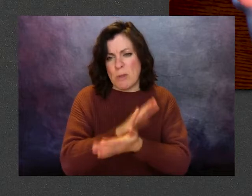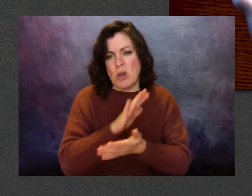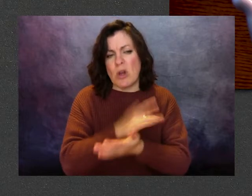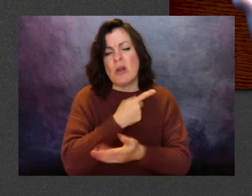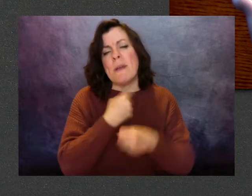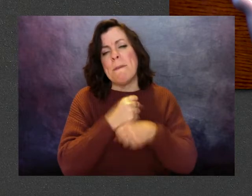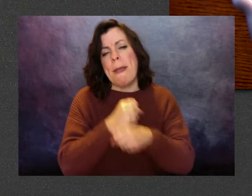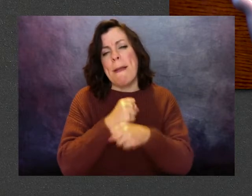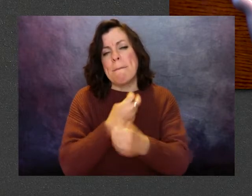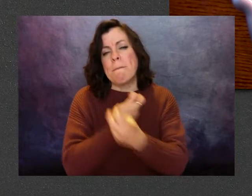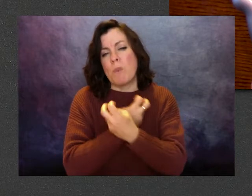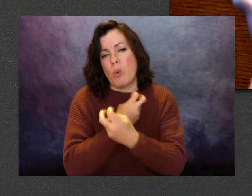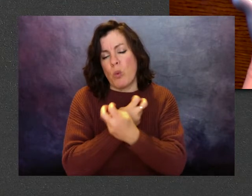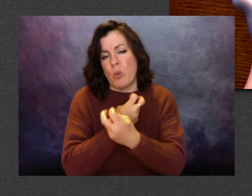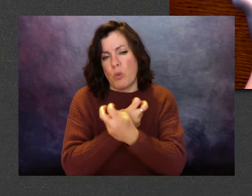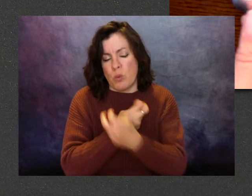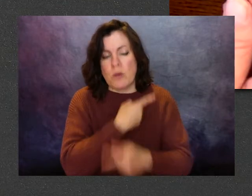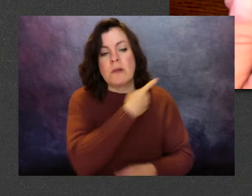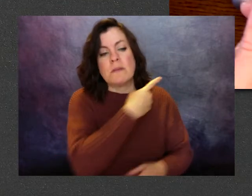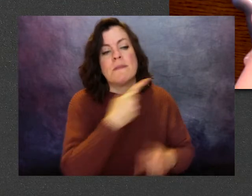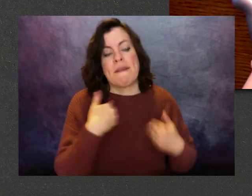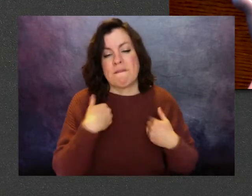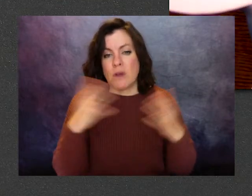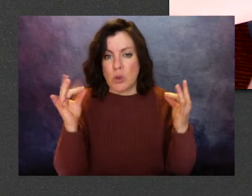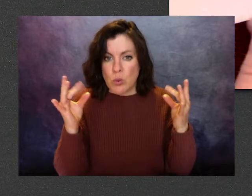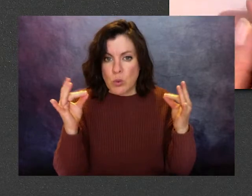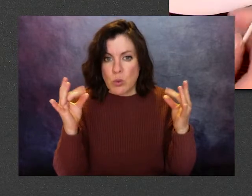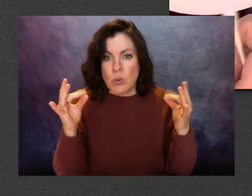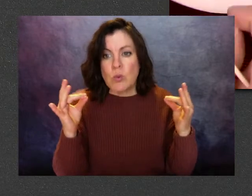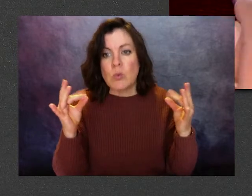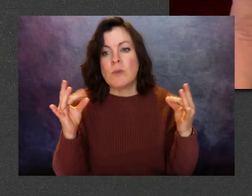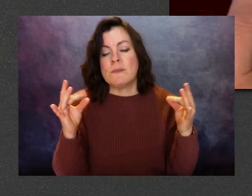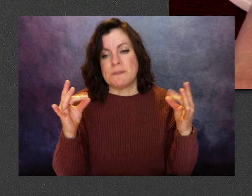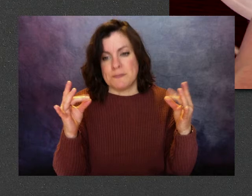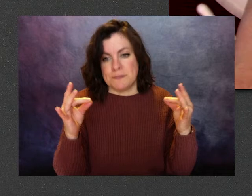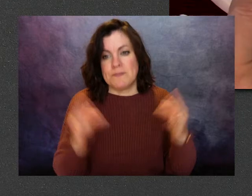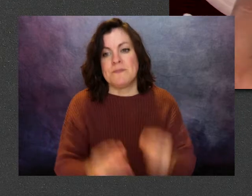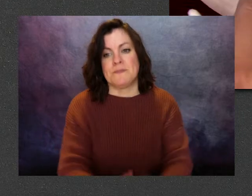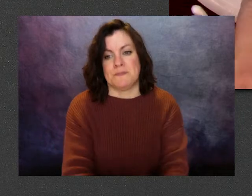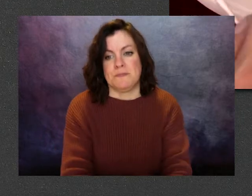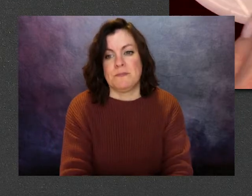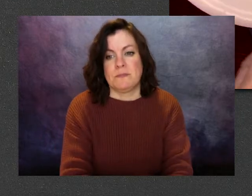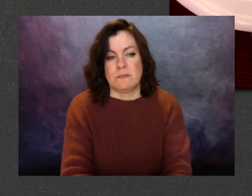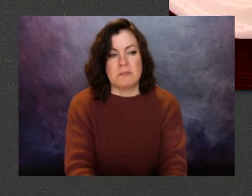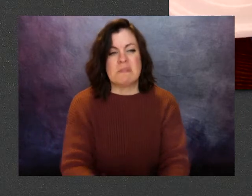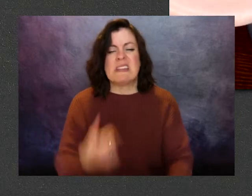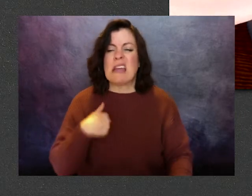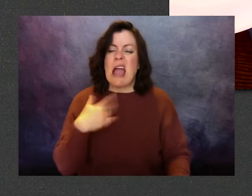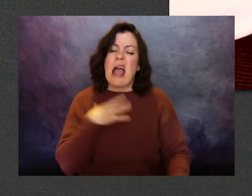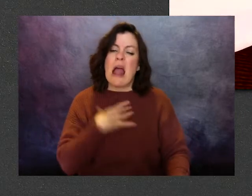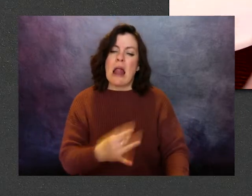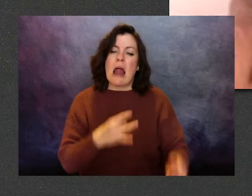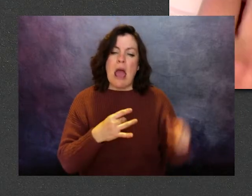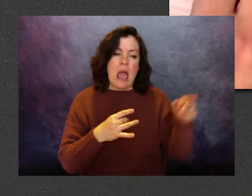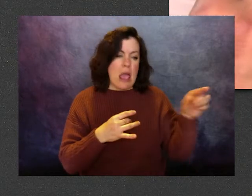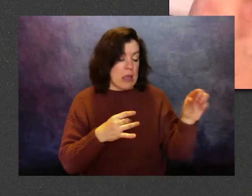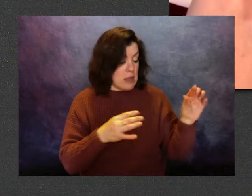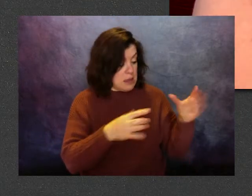Some white glue. And, I put the glue on a paper plate, just to make it easier to stick